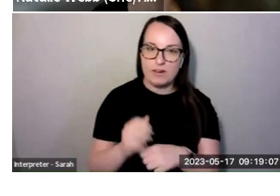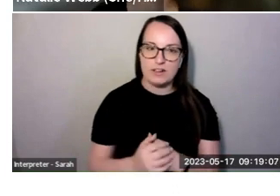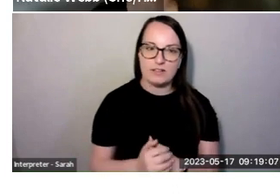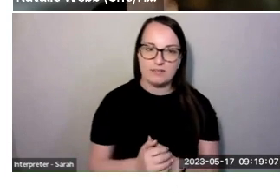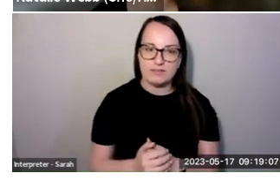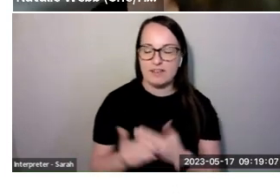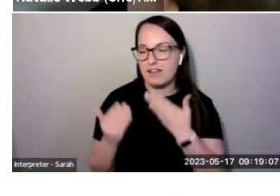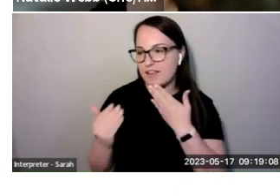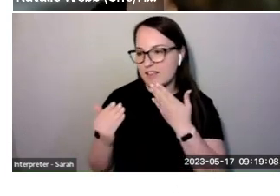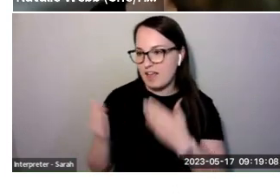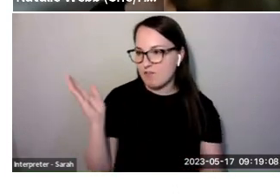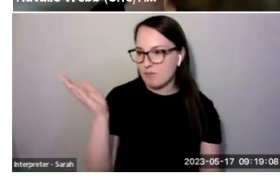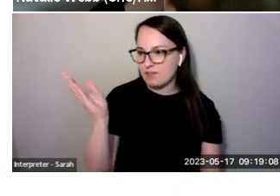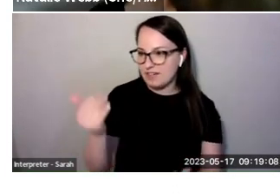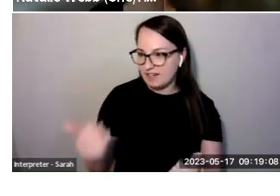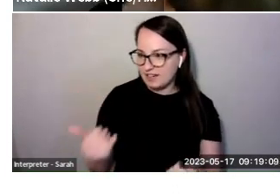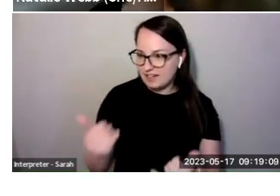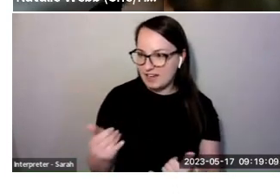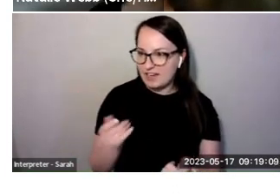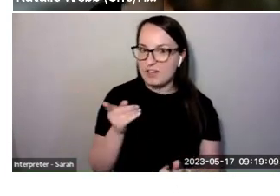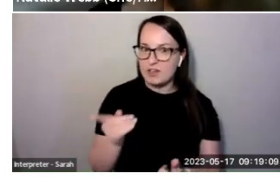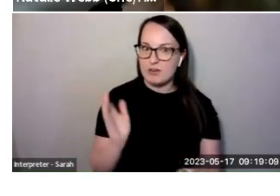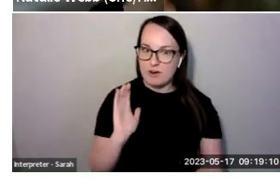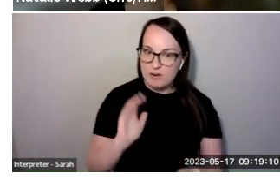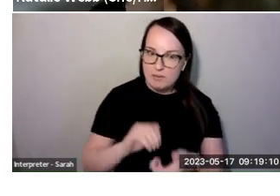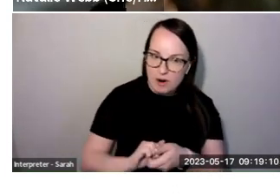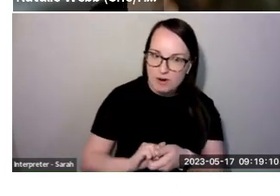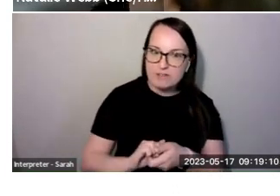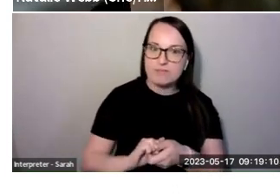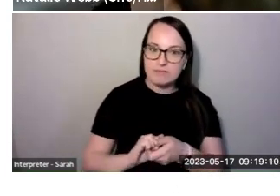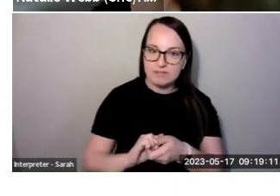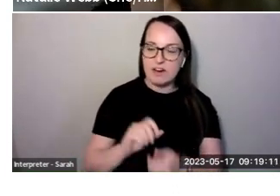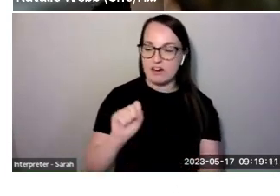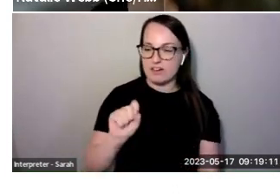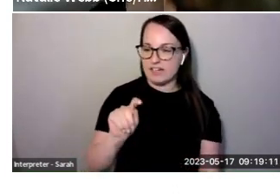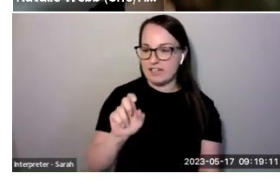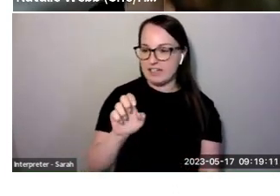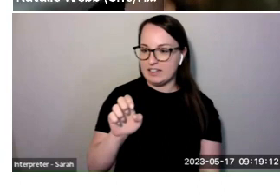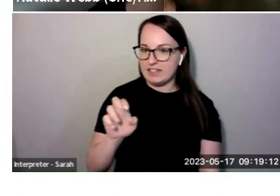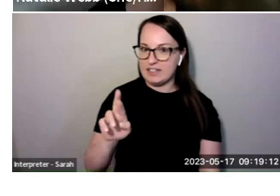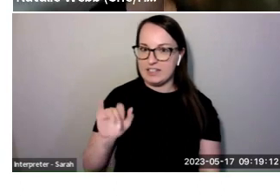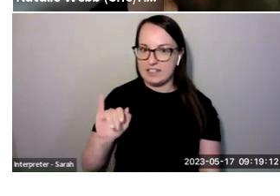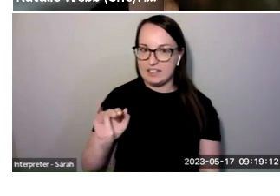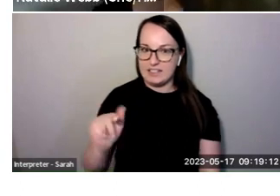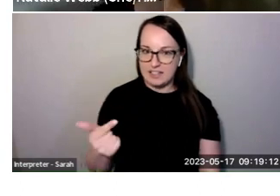We are excited to have you guys here as well, presenting. You are part of our steering